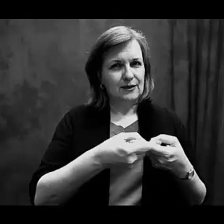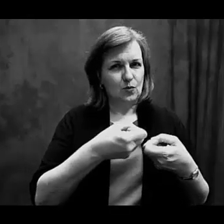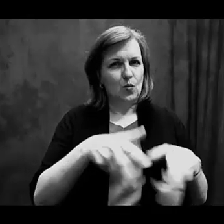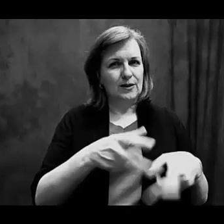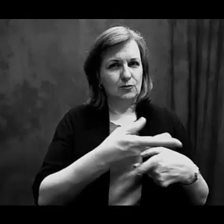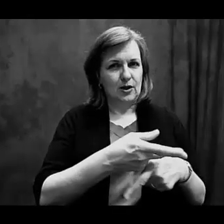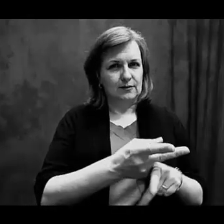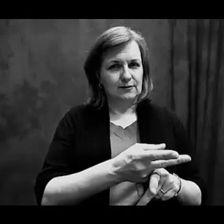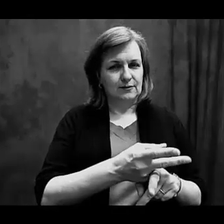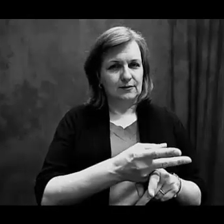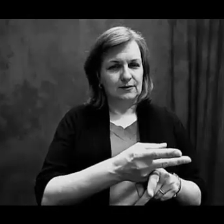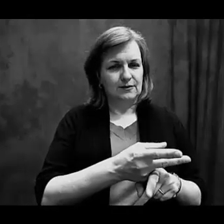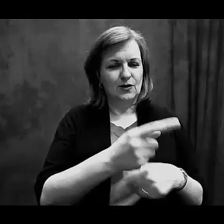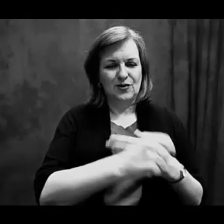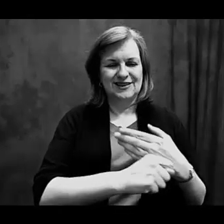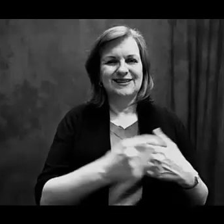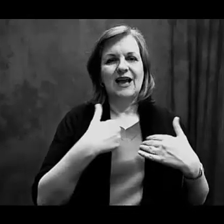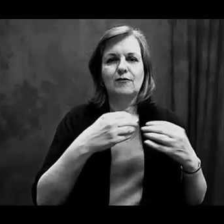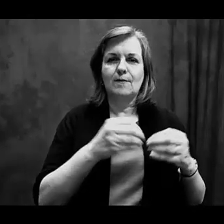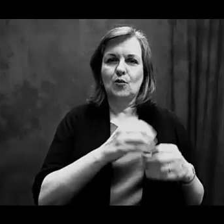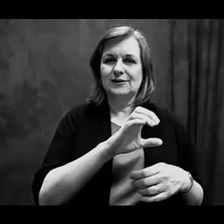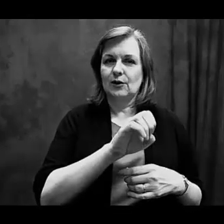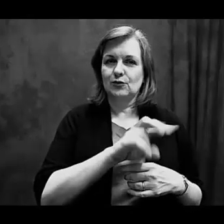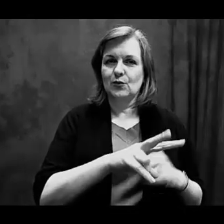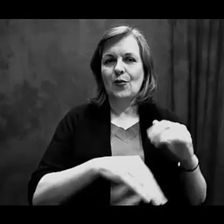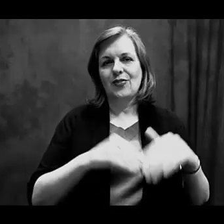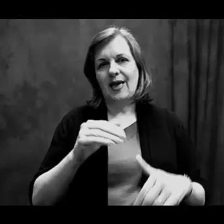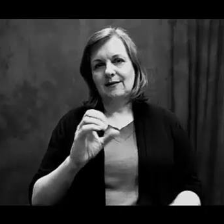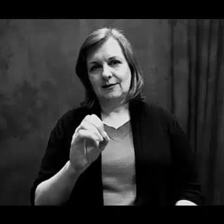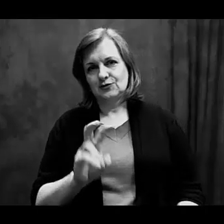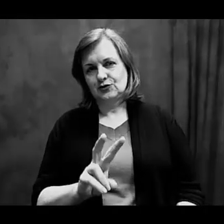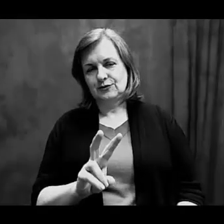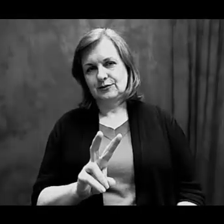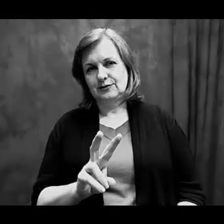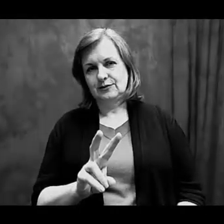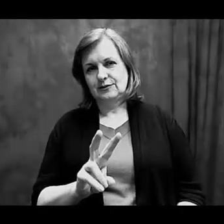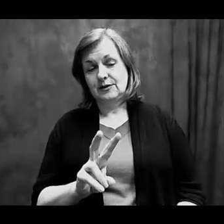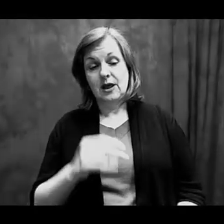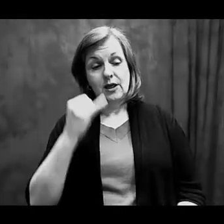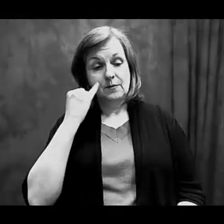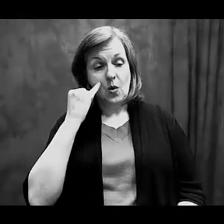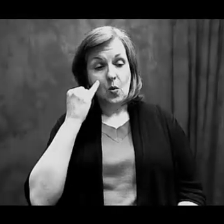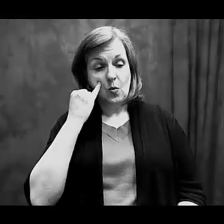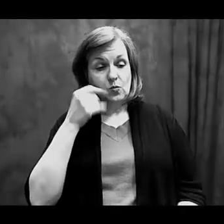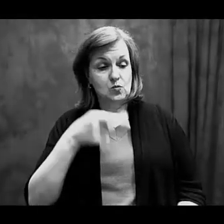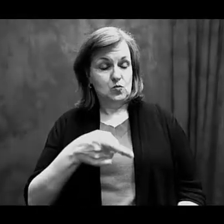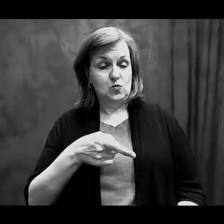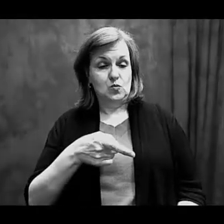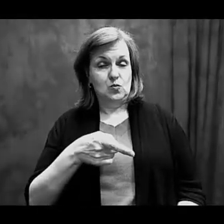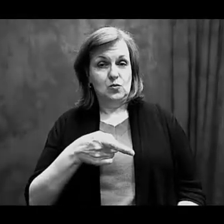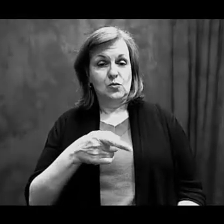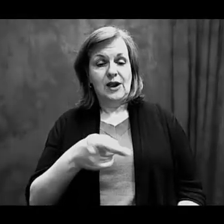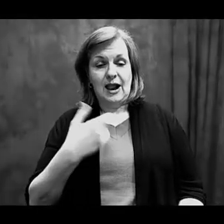at the tissue level - the tissues have more carbon dioxide remember this is waste